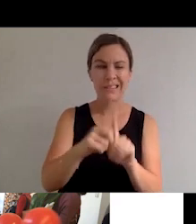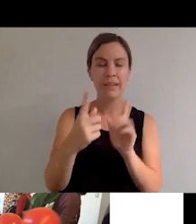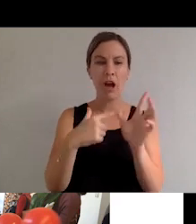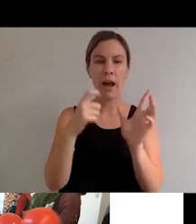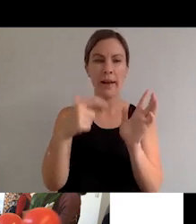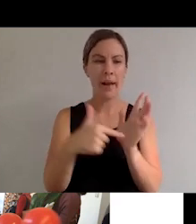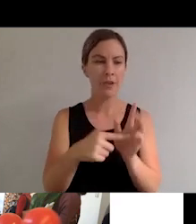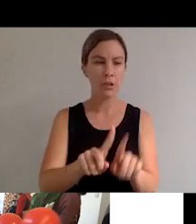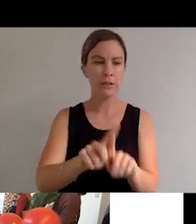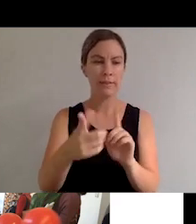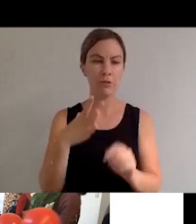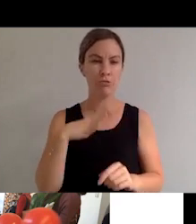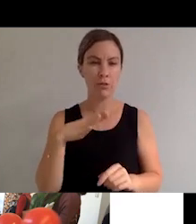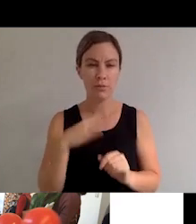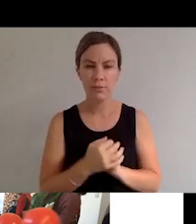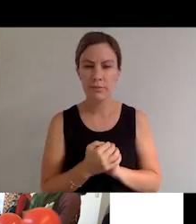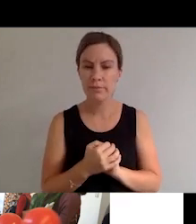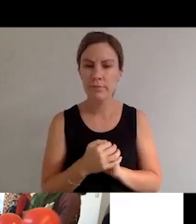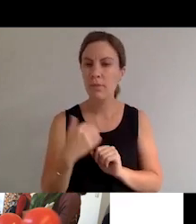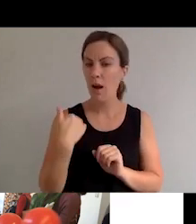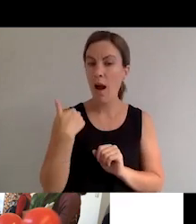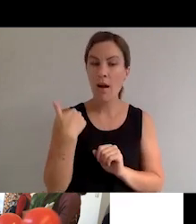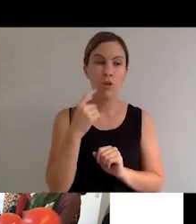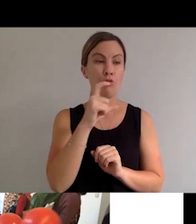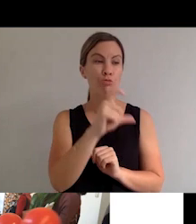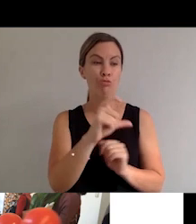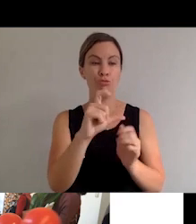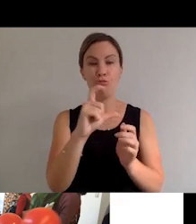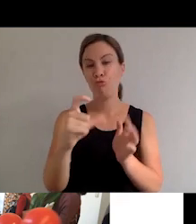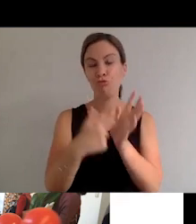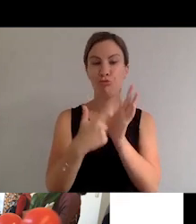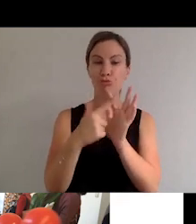I had an account linked to frequent flyers, so I was happy